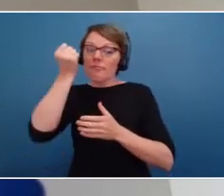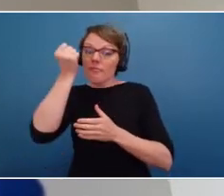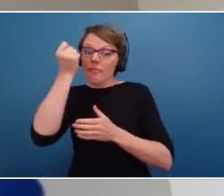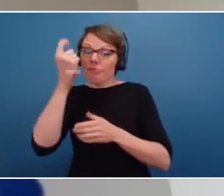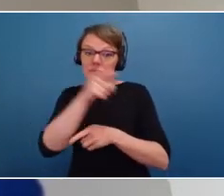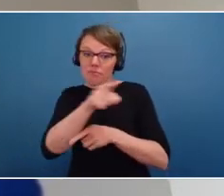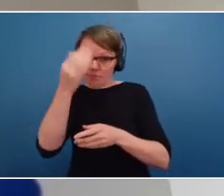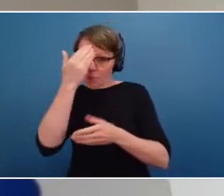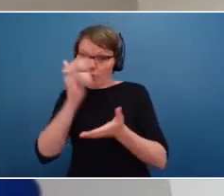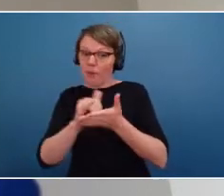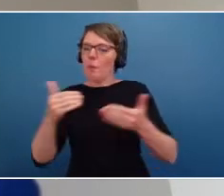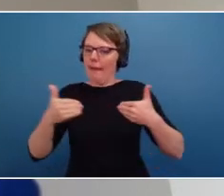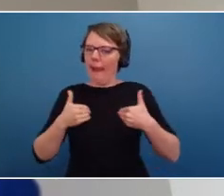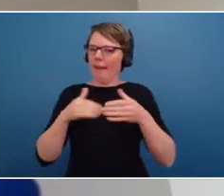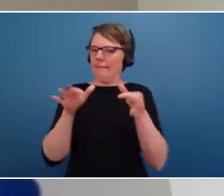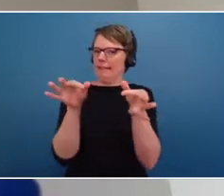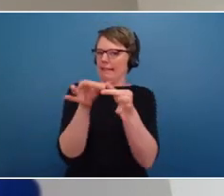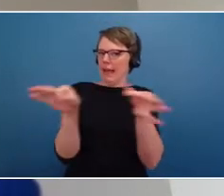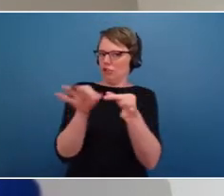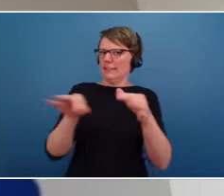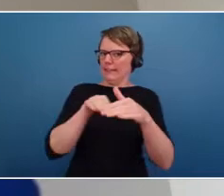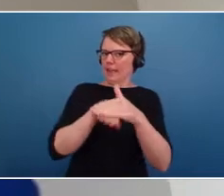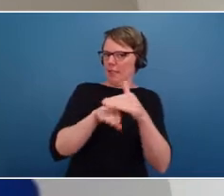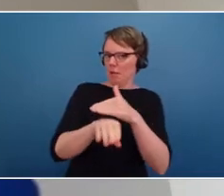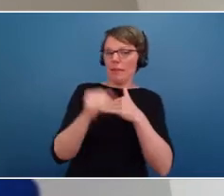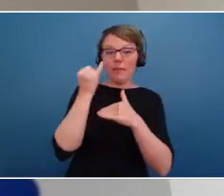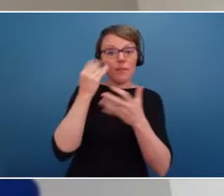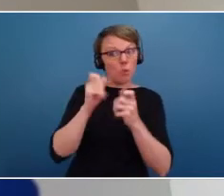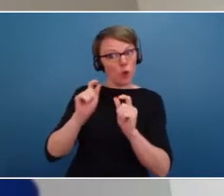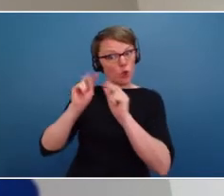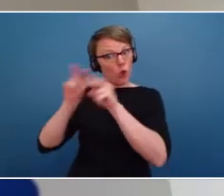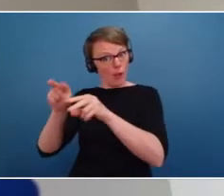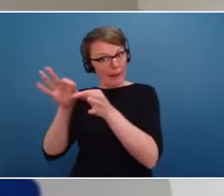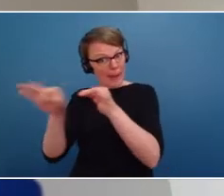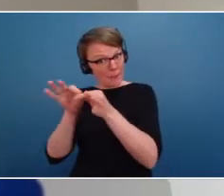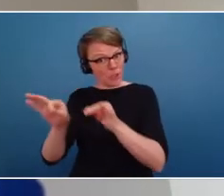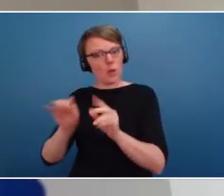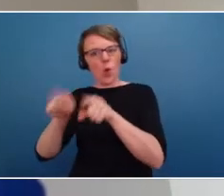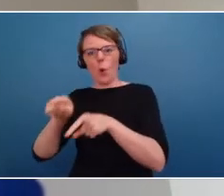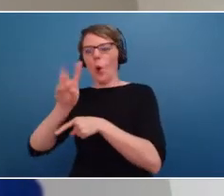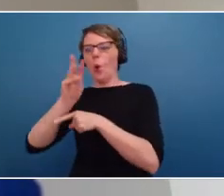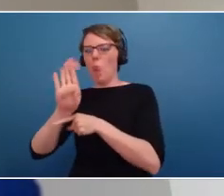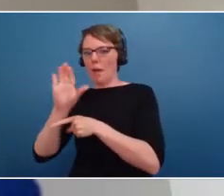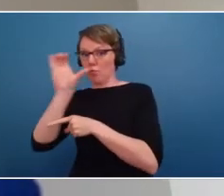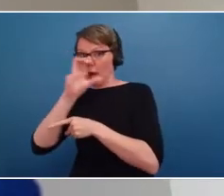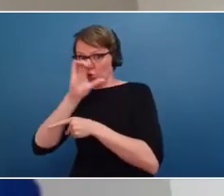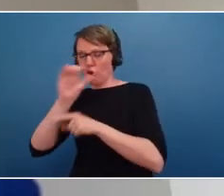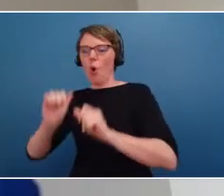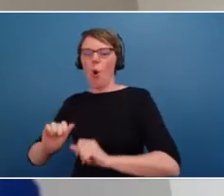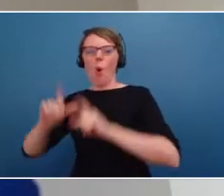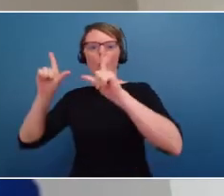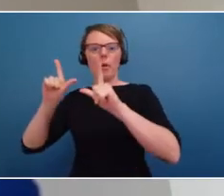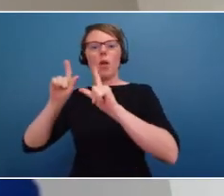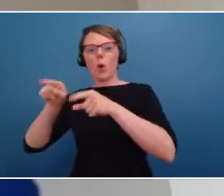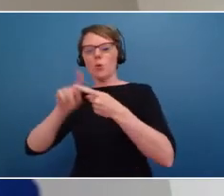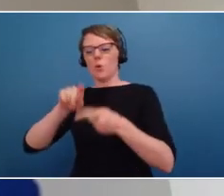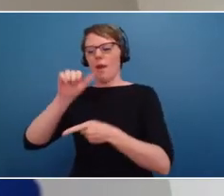If you want to view those, you can open a web browser and go to aka.ms/WebinarCaptions.